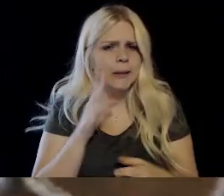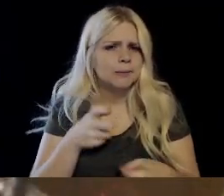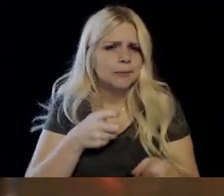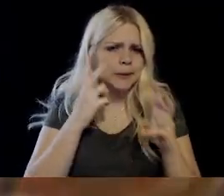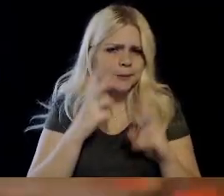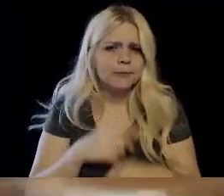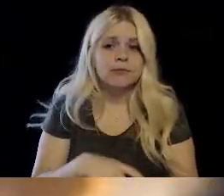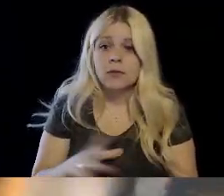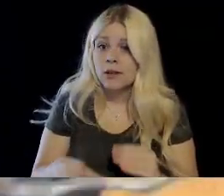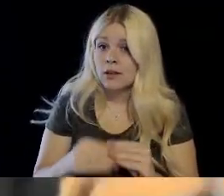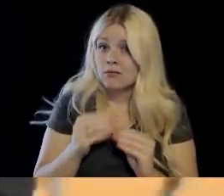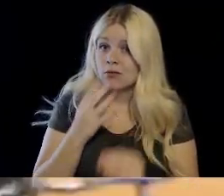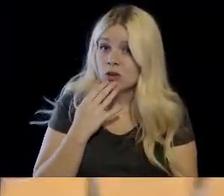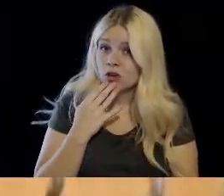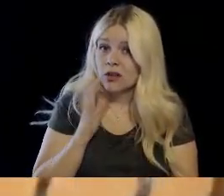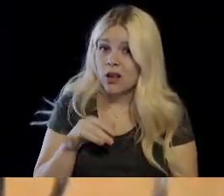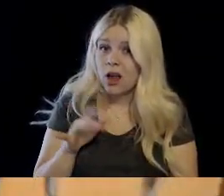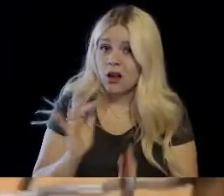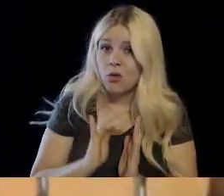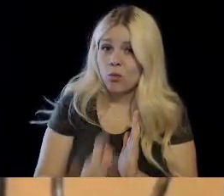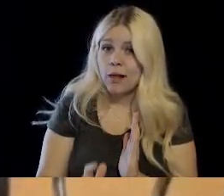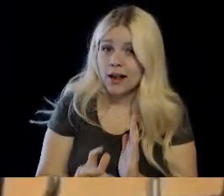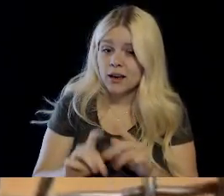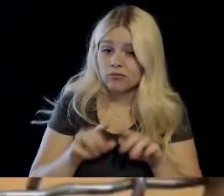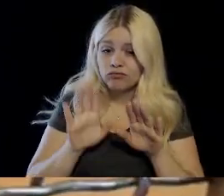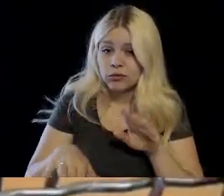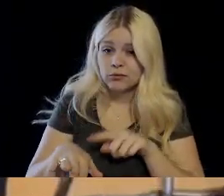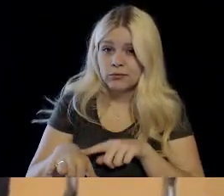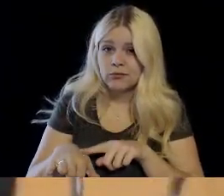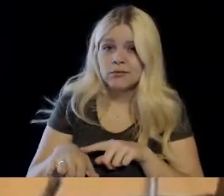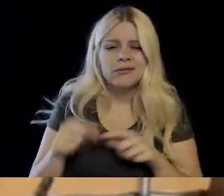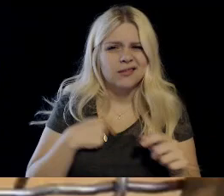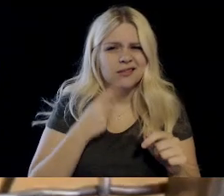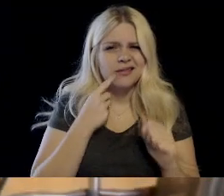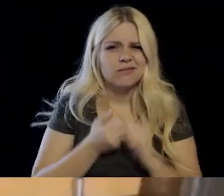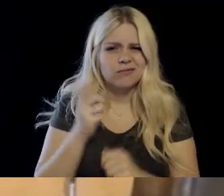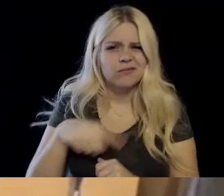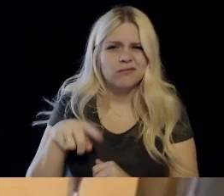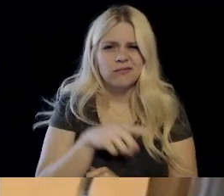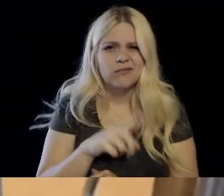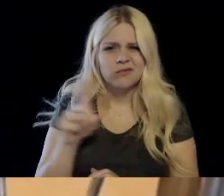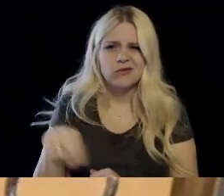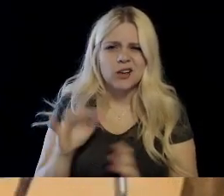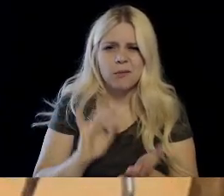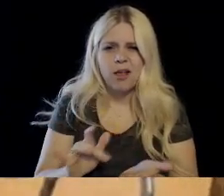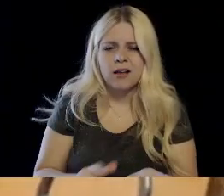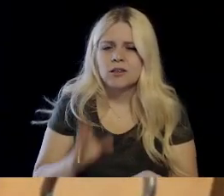Was that a blank canvas? Joanne: It was a blank canvas, it looks like most of the ones left are blank ones. So, we'll just load up one more. Erica: Load up one more.